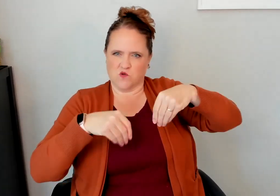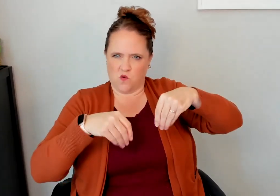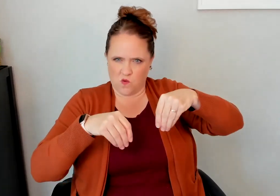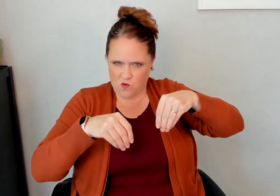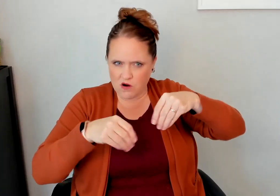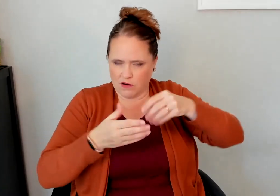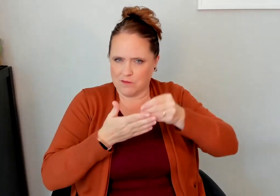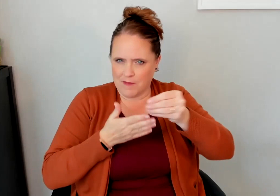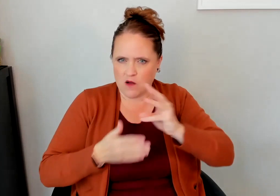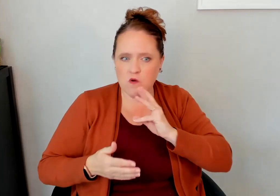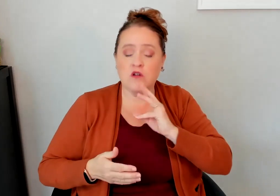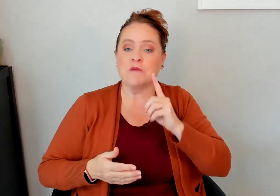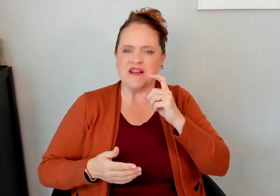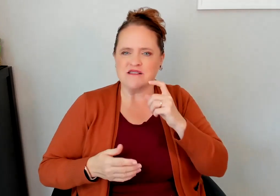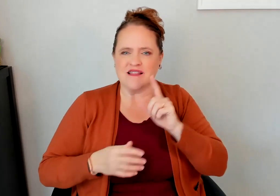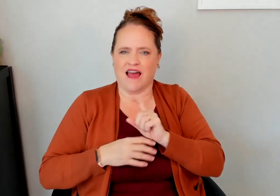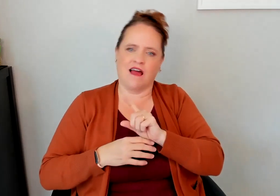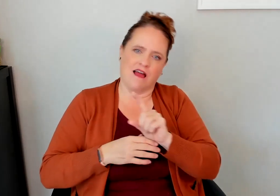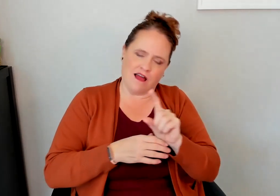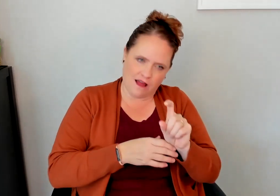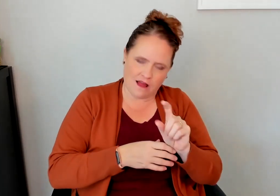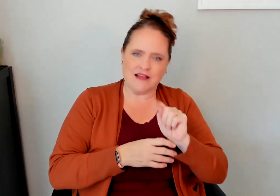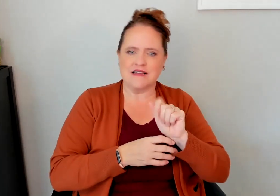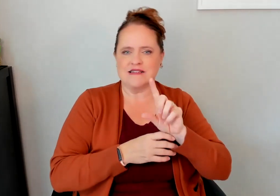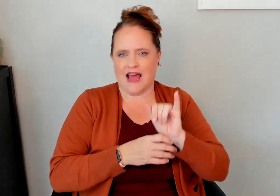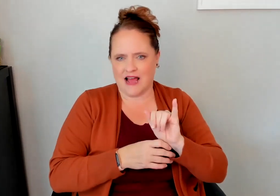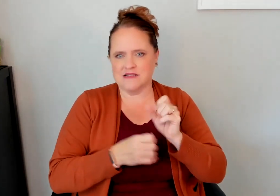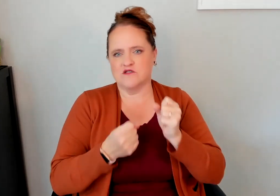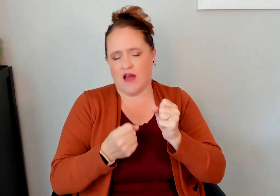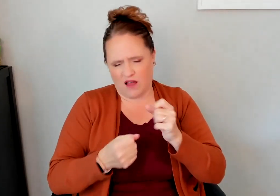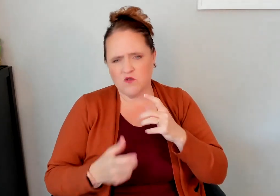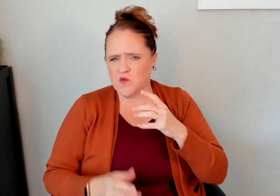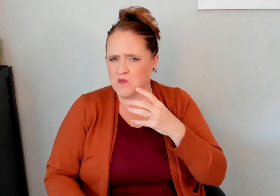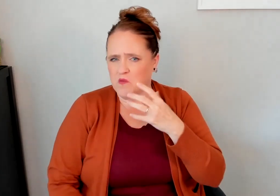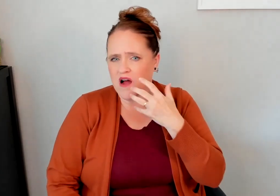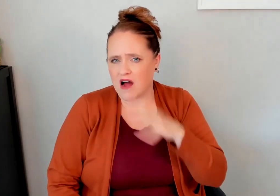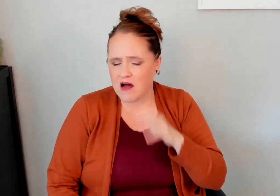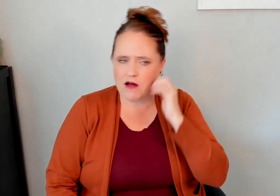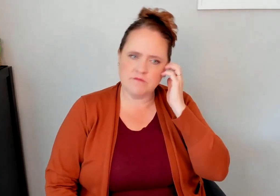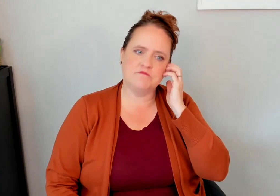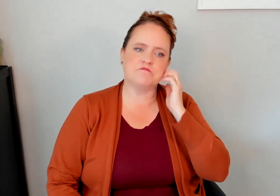find a place to get some water because that walk and taxi ride if you're there when it's hot